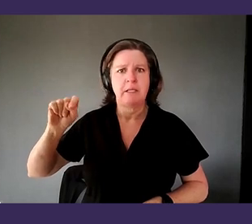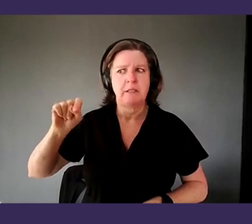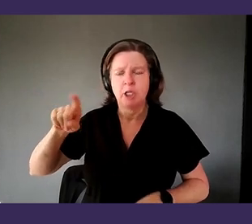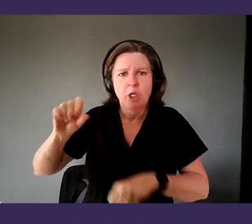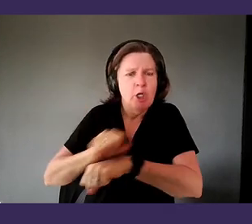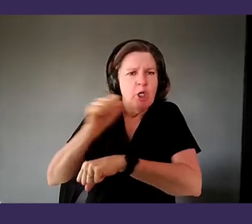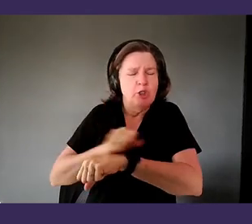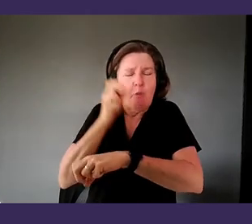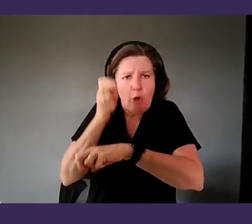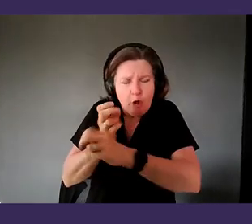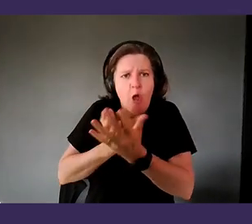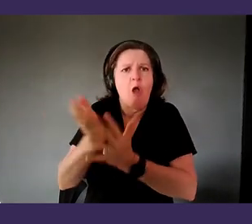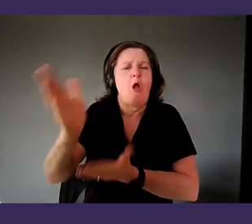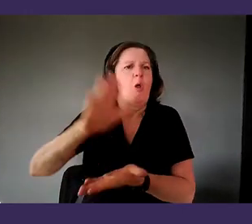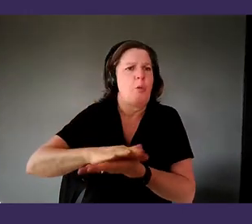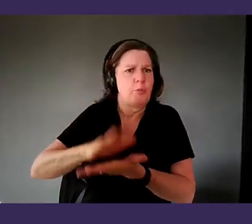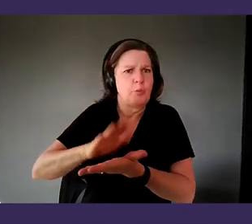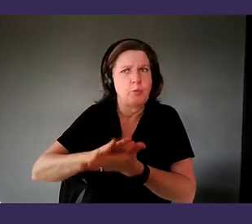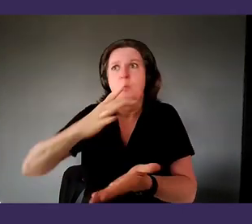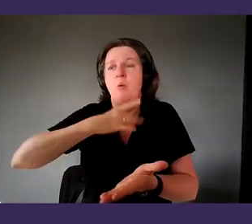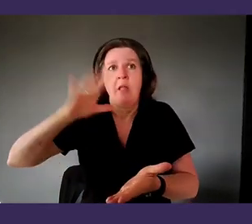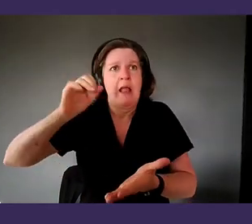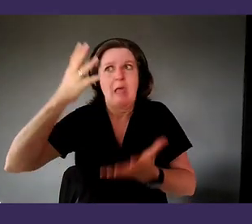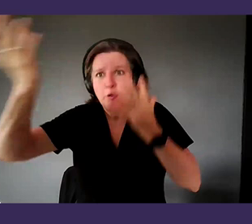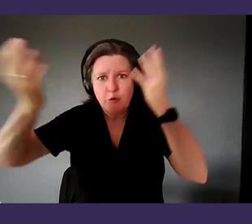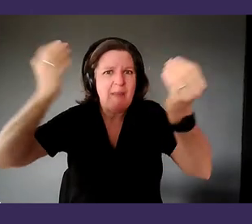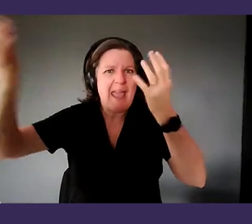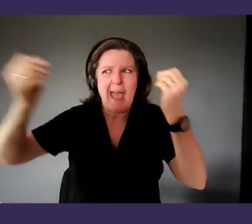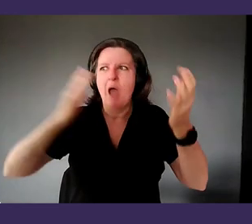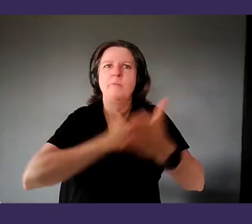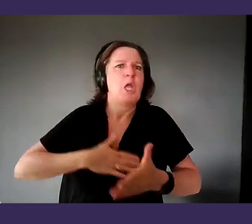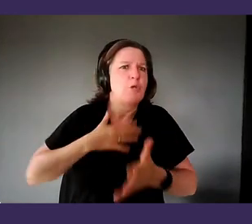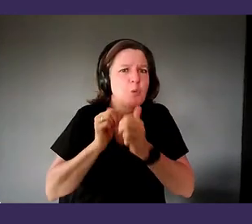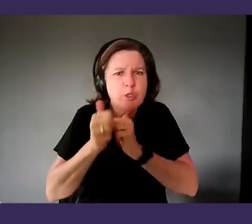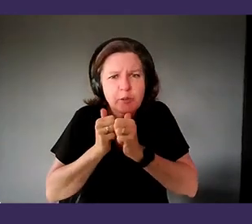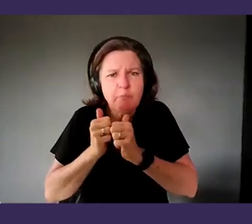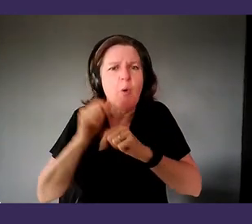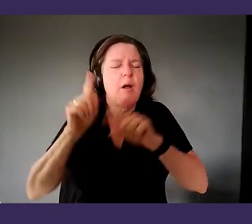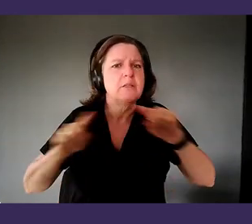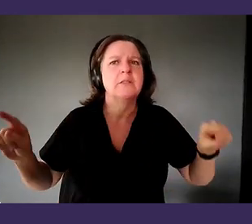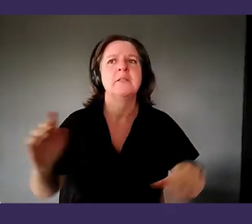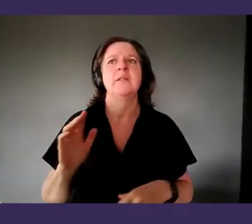She liked to be outdoors, she enjoys sports, all kinds of outside life,